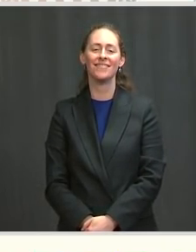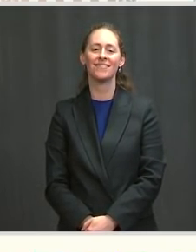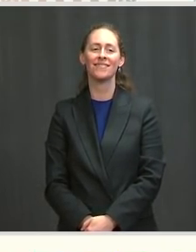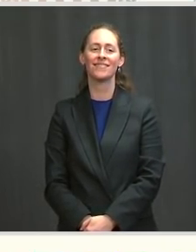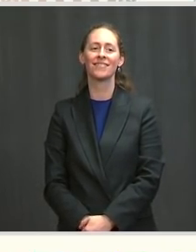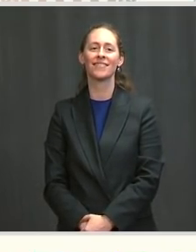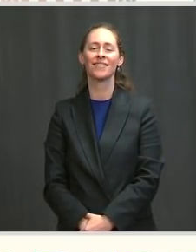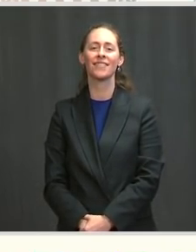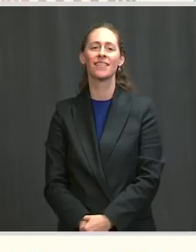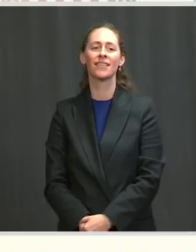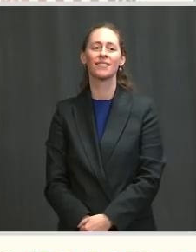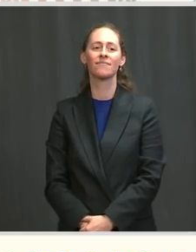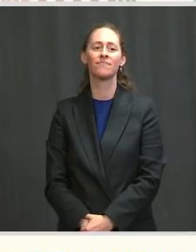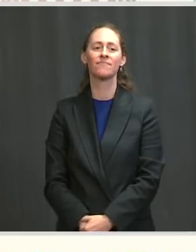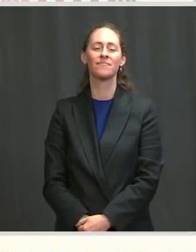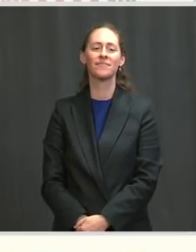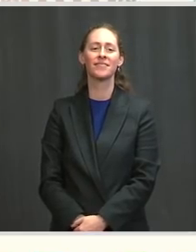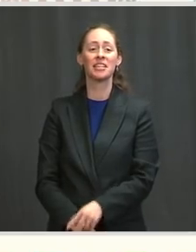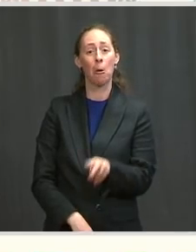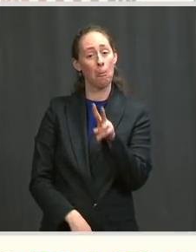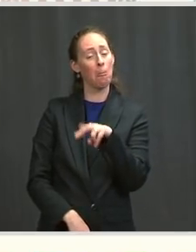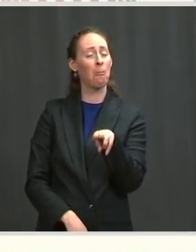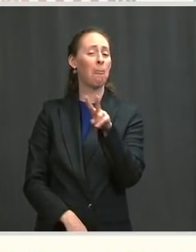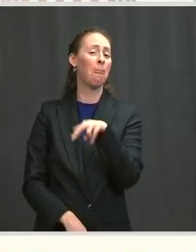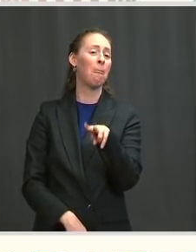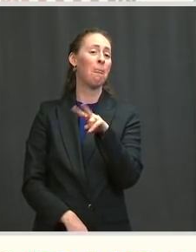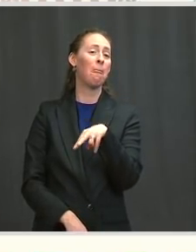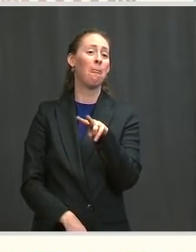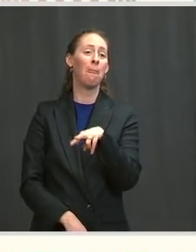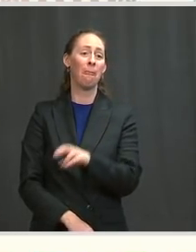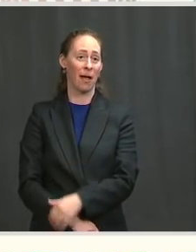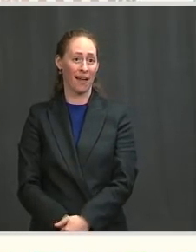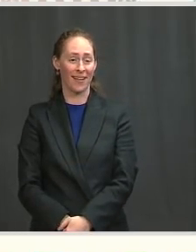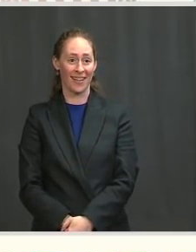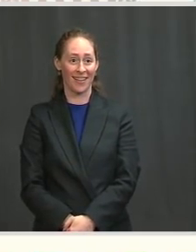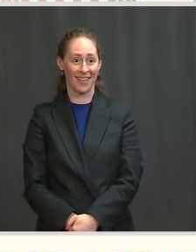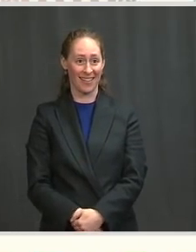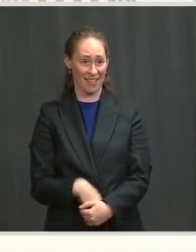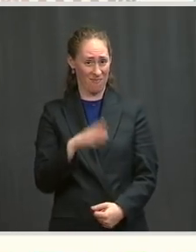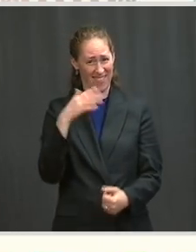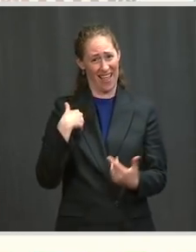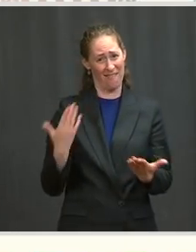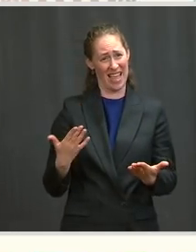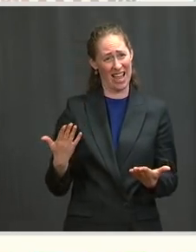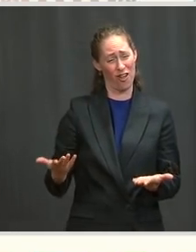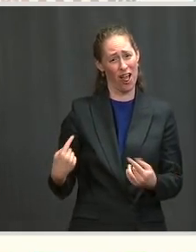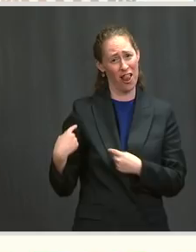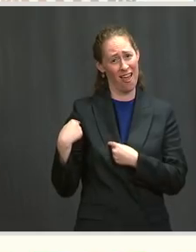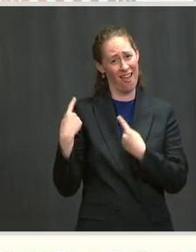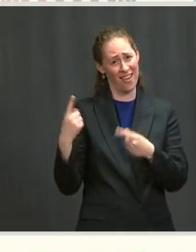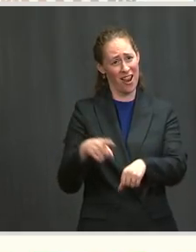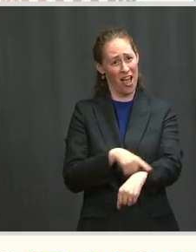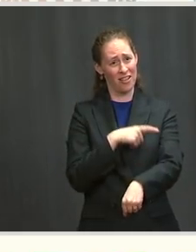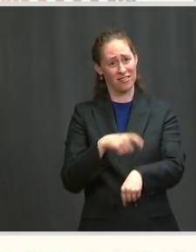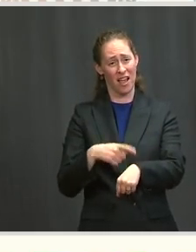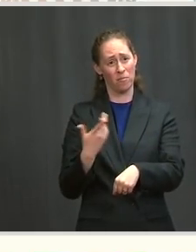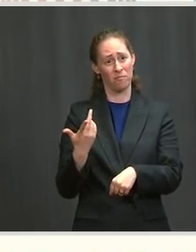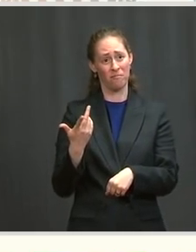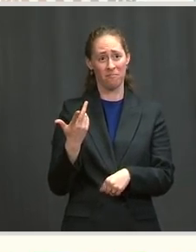I don't know. I -- I'm not sure I'll be around, but, you know -- if you're here, just don't pretend you don't know me.